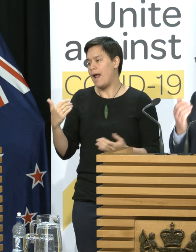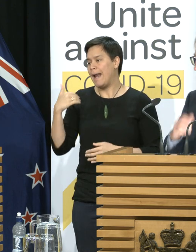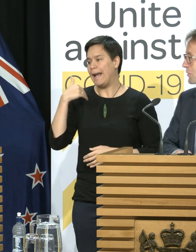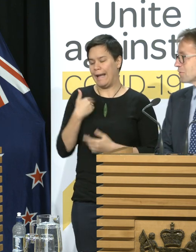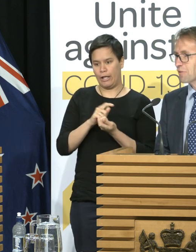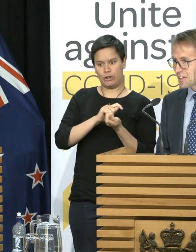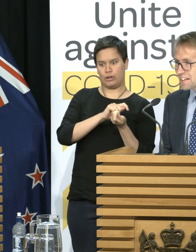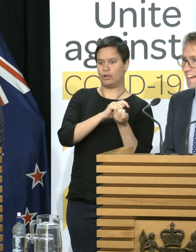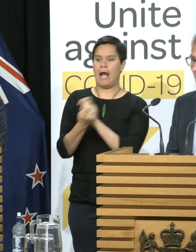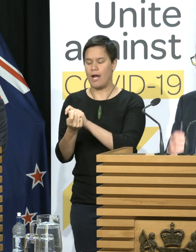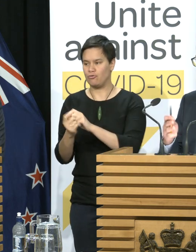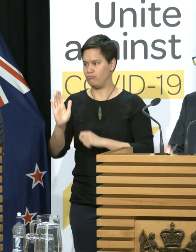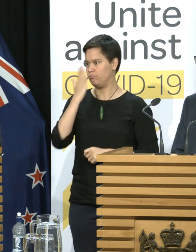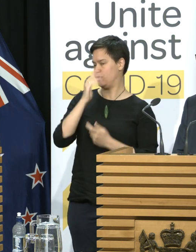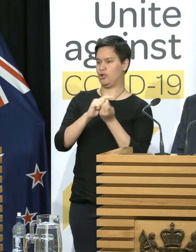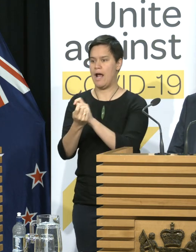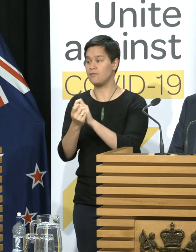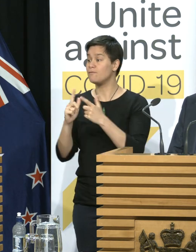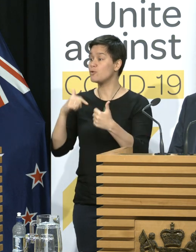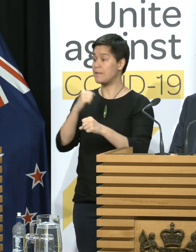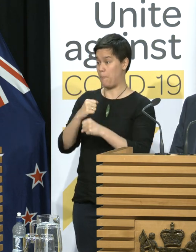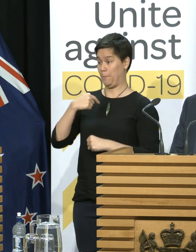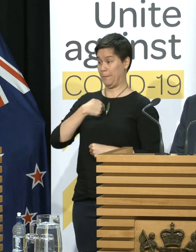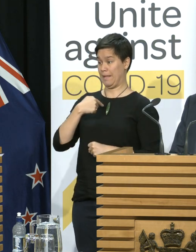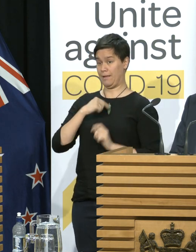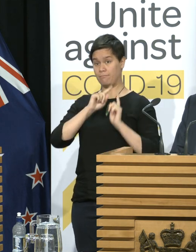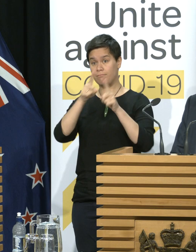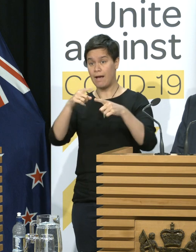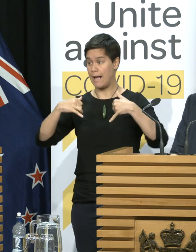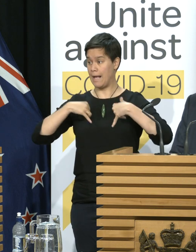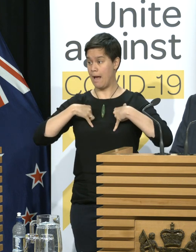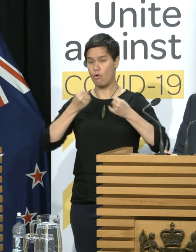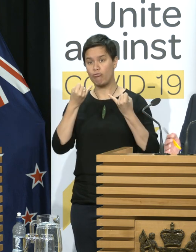of the night because of flooding, summer flooding. Likewise, the car can sometimes break down.